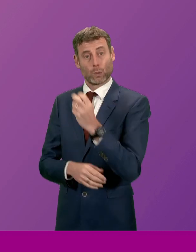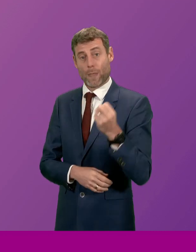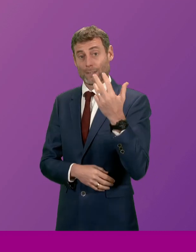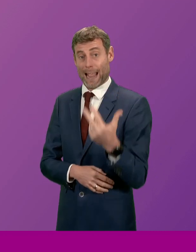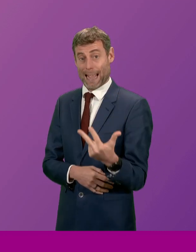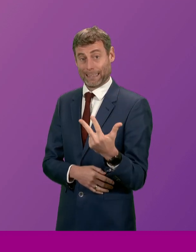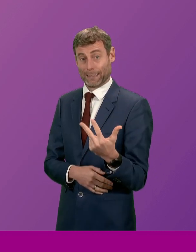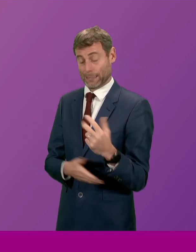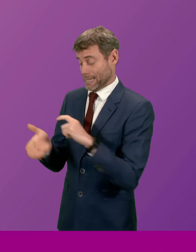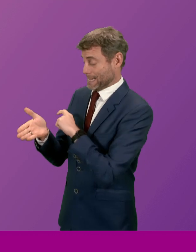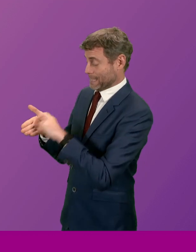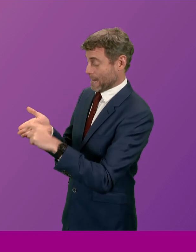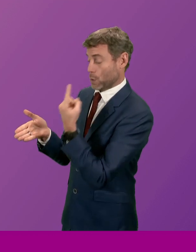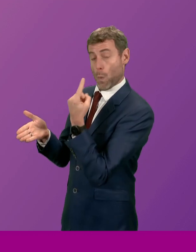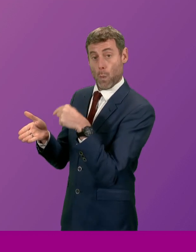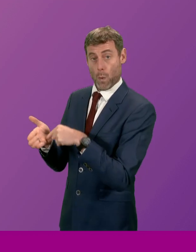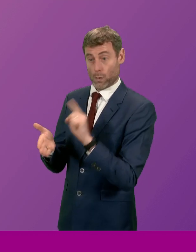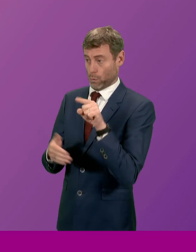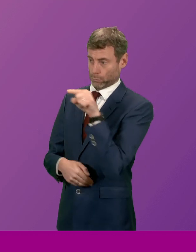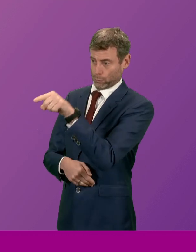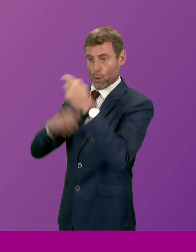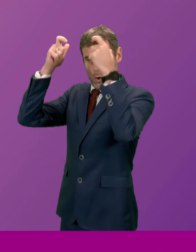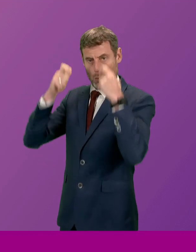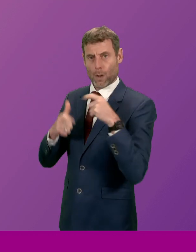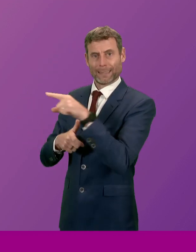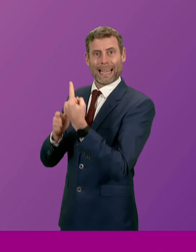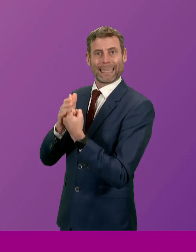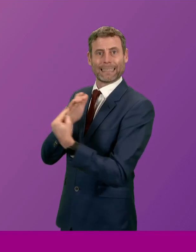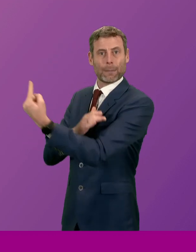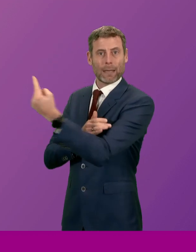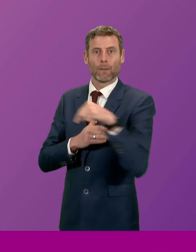titled “Guarantee of continued judicial independence”, says: